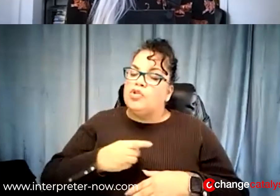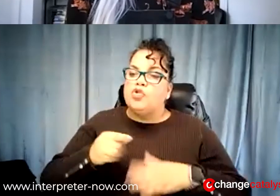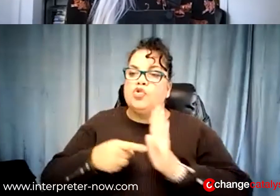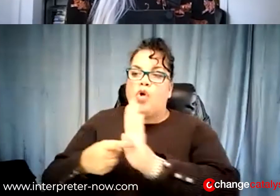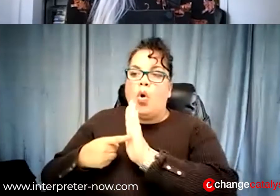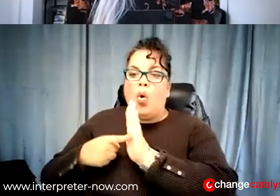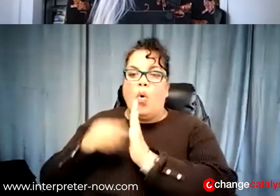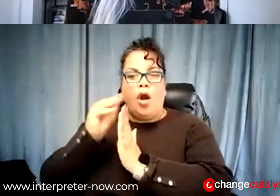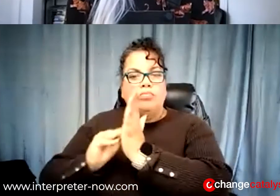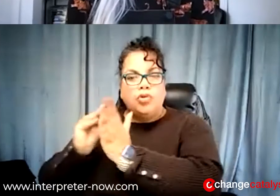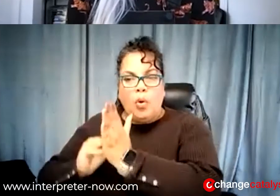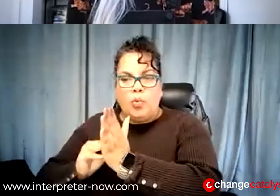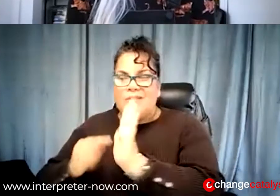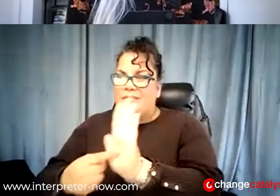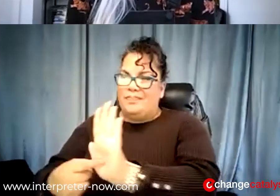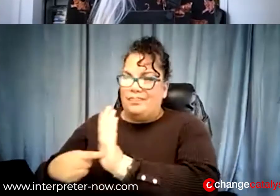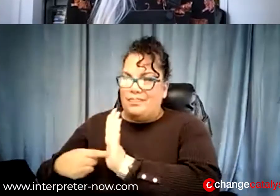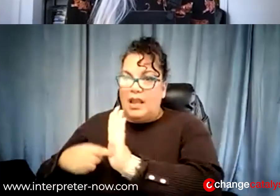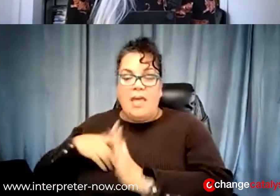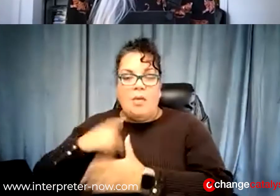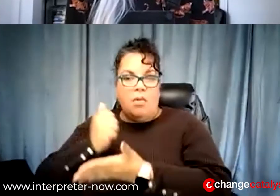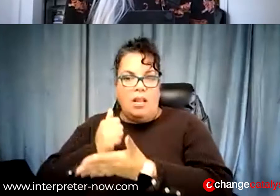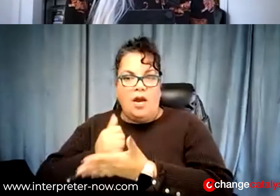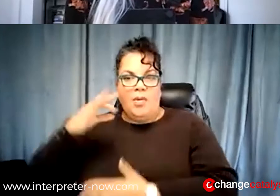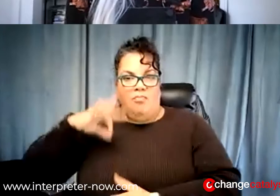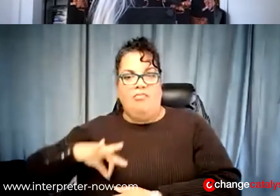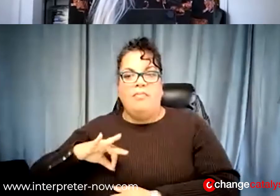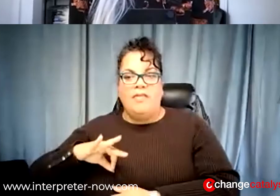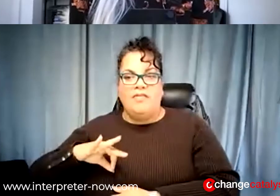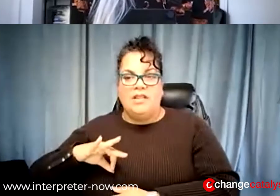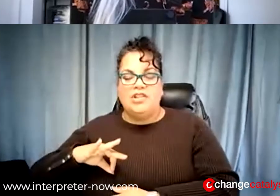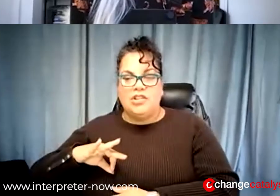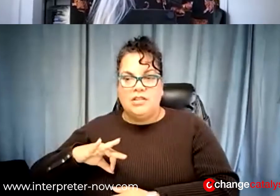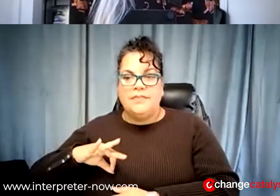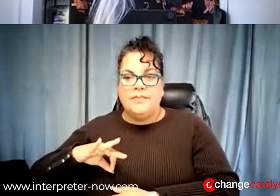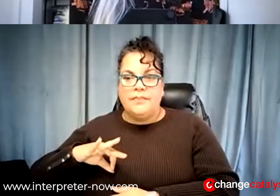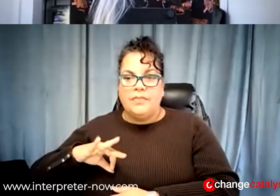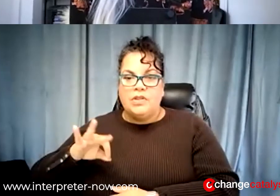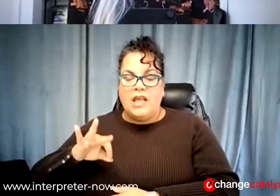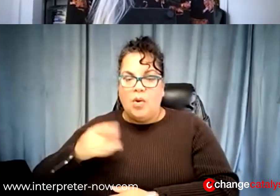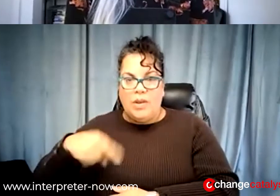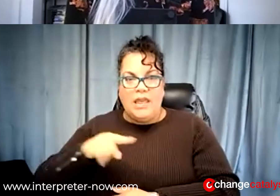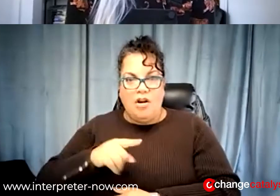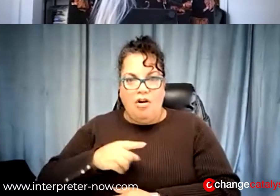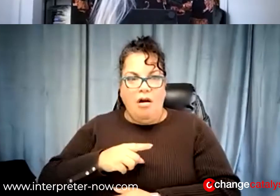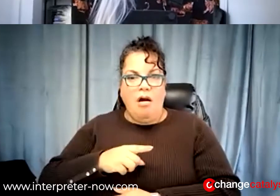Those can be just like very helpful pillars to cling to when other systems, capitalism,